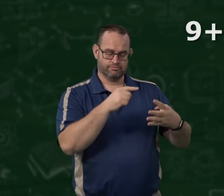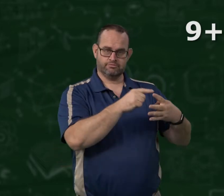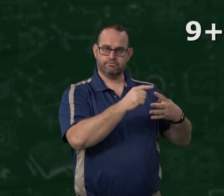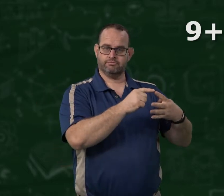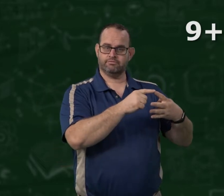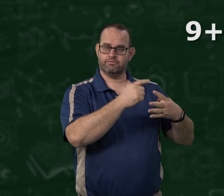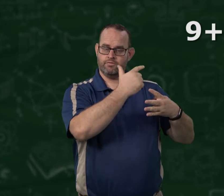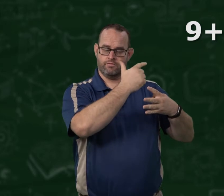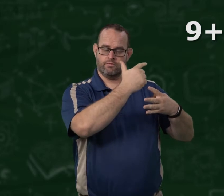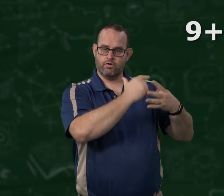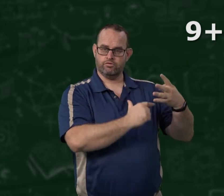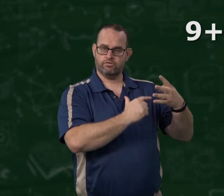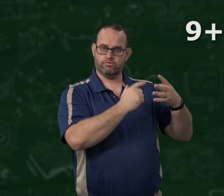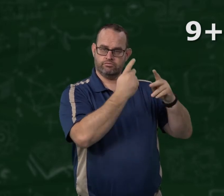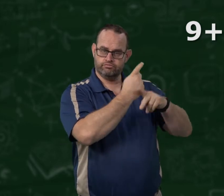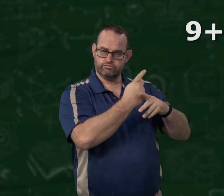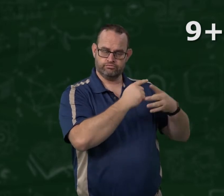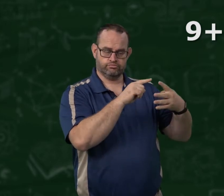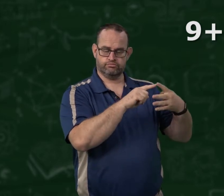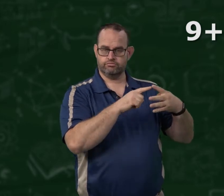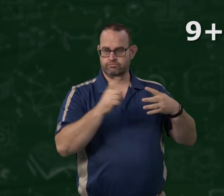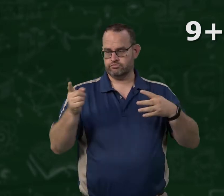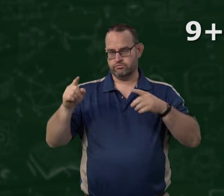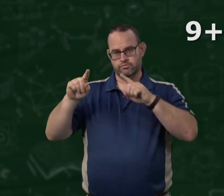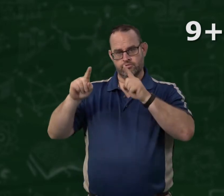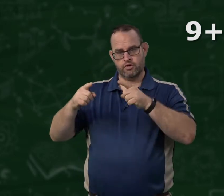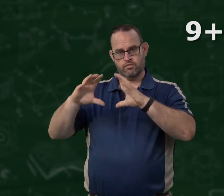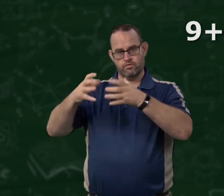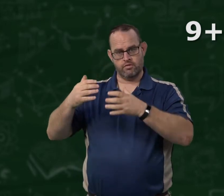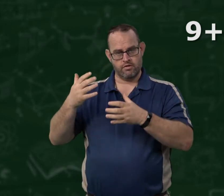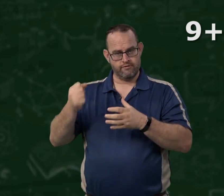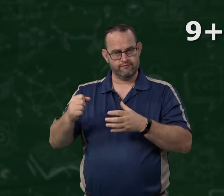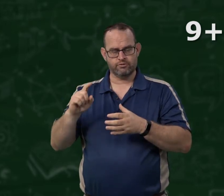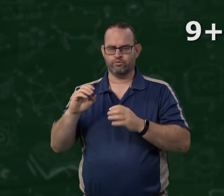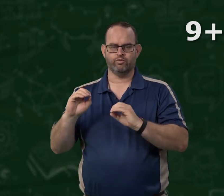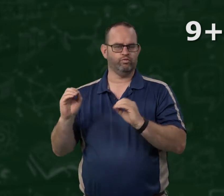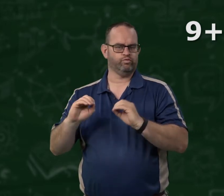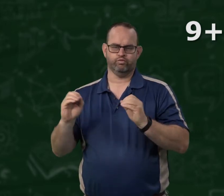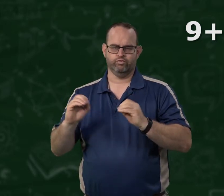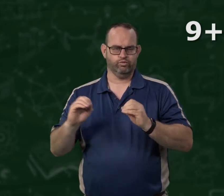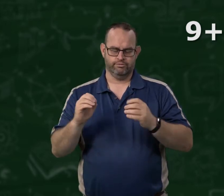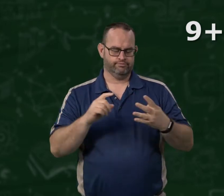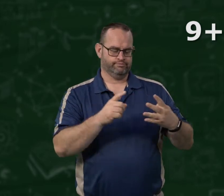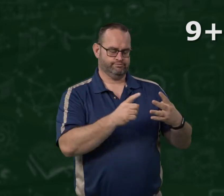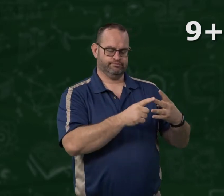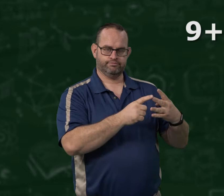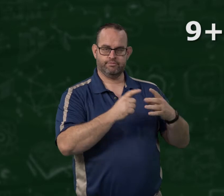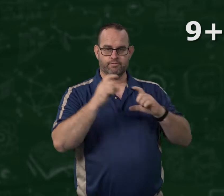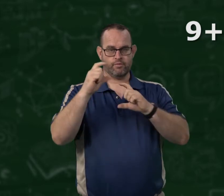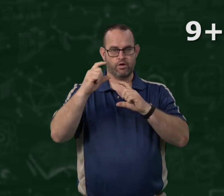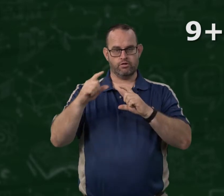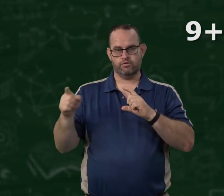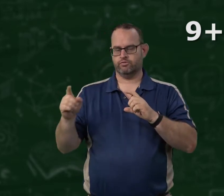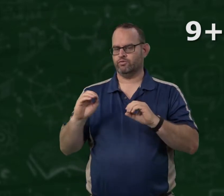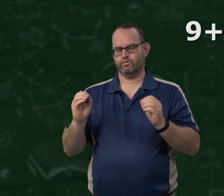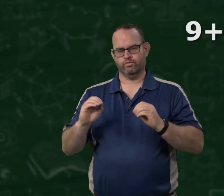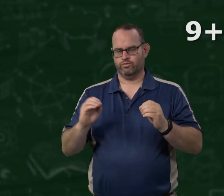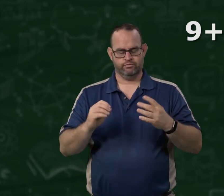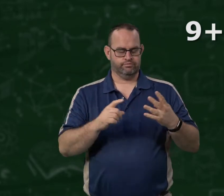Following the order of operations we look for parentheses first, but there aren’t any. Next, look for exponents, we don’t have any of those either.